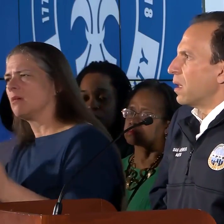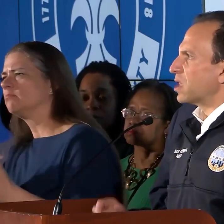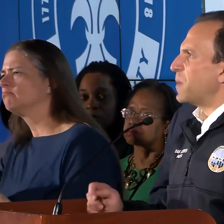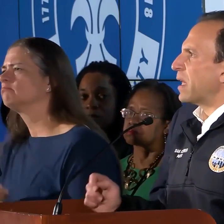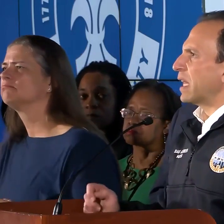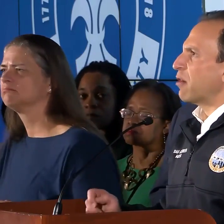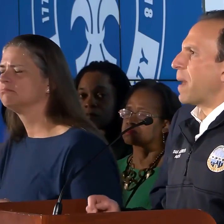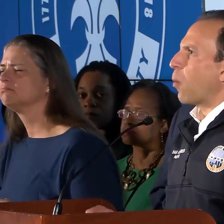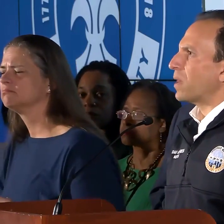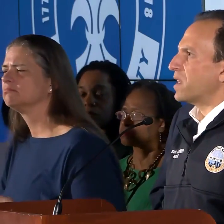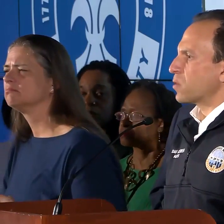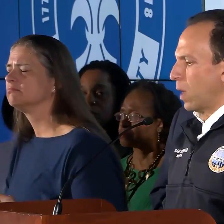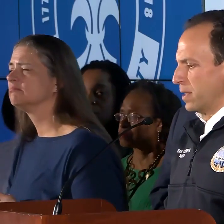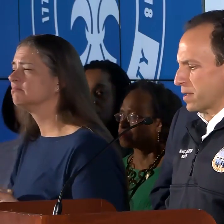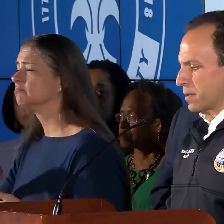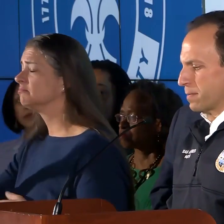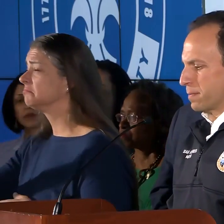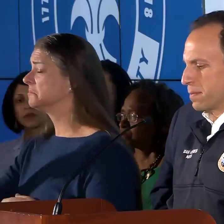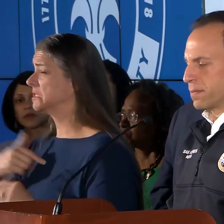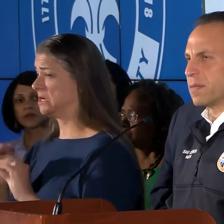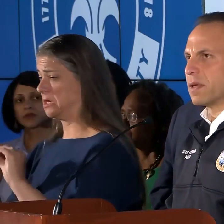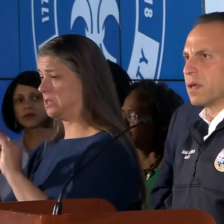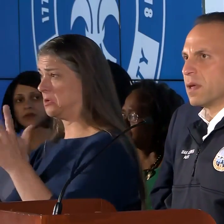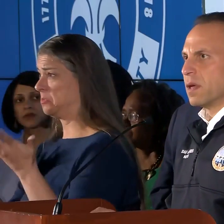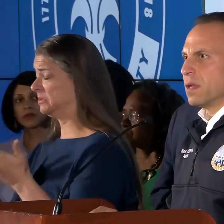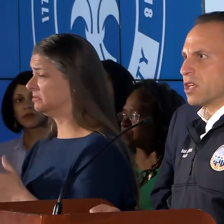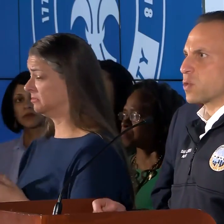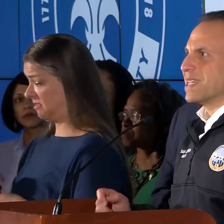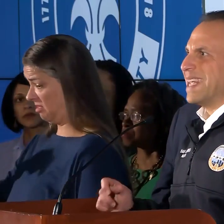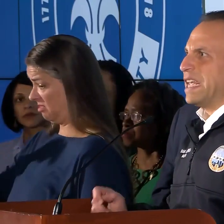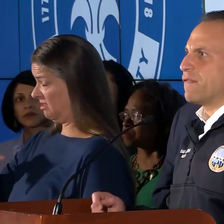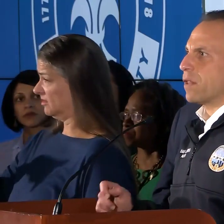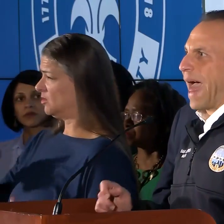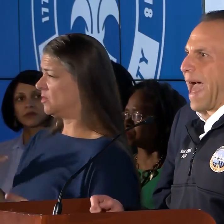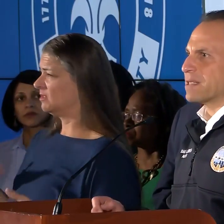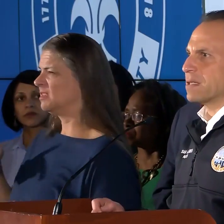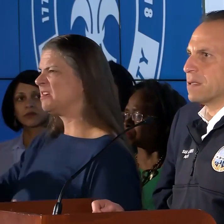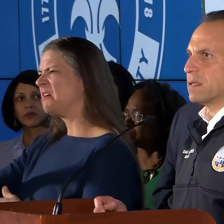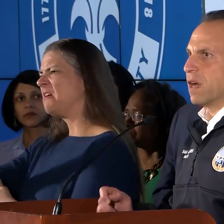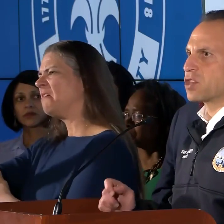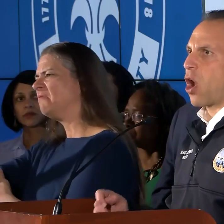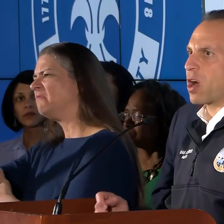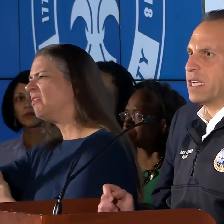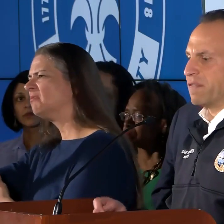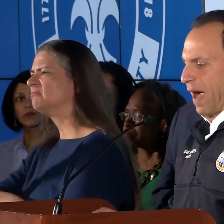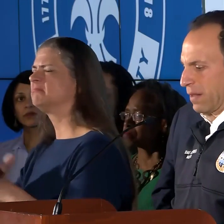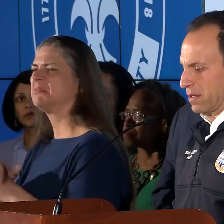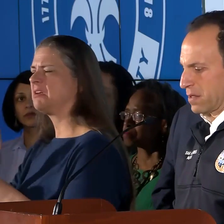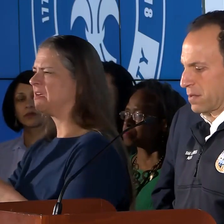Let's be clear about what this was. This was an evil act of targeted violence